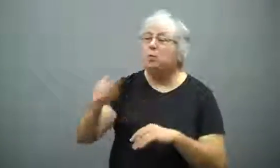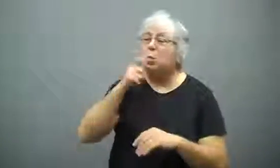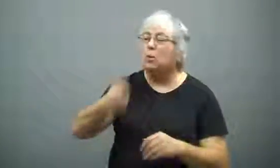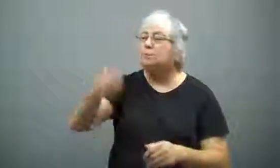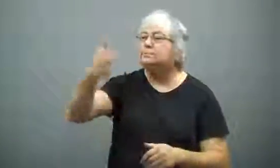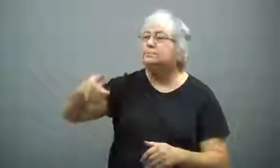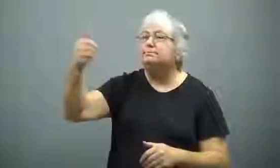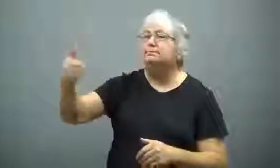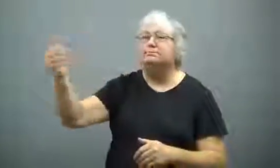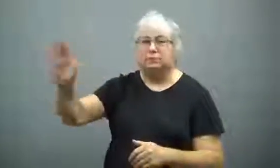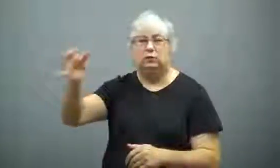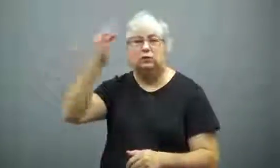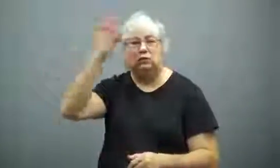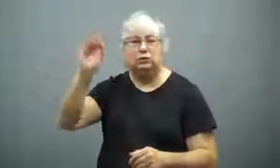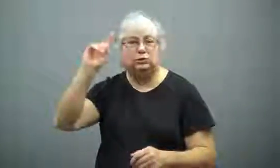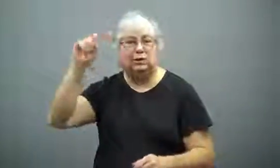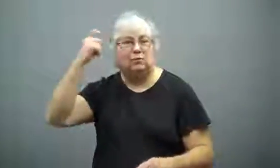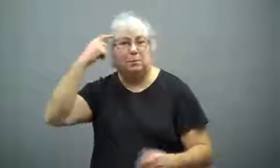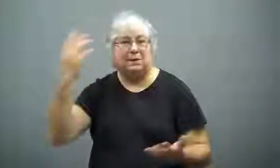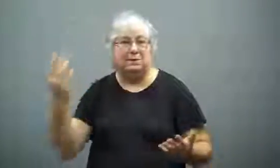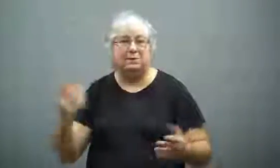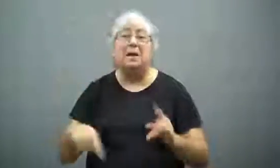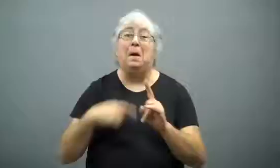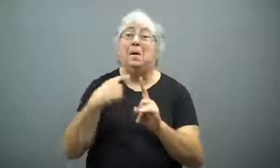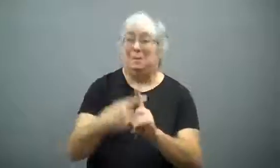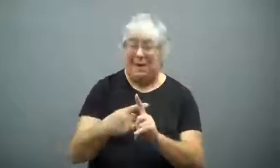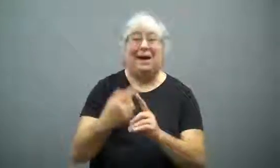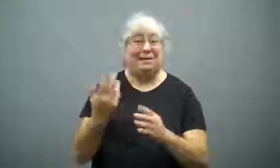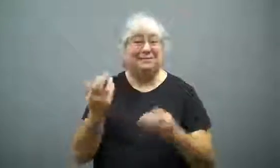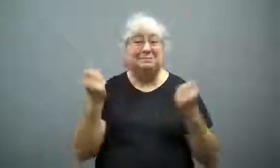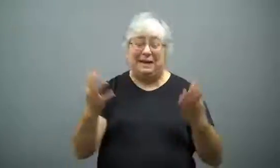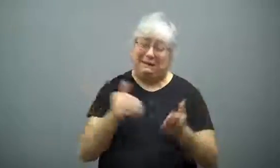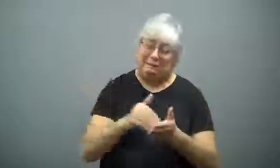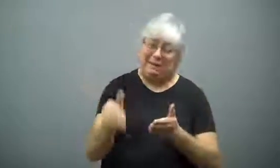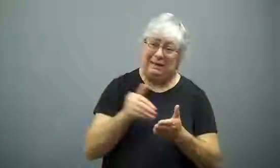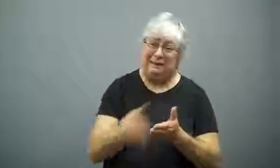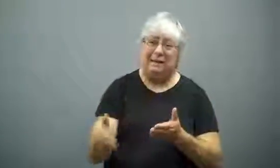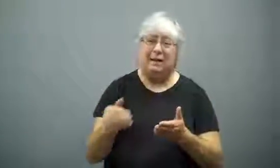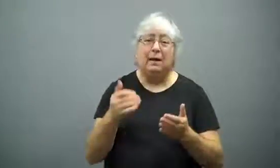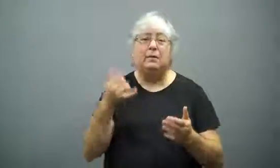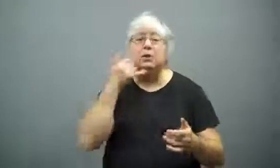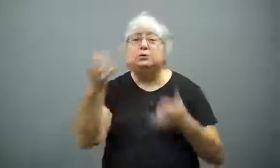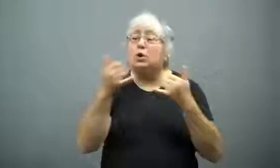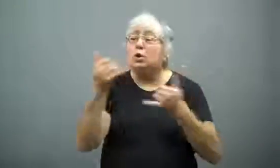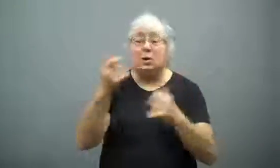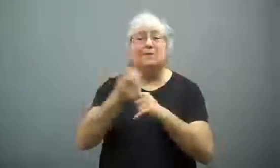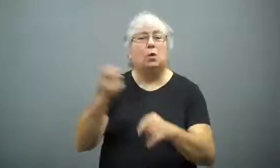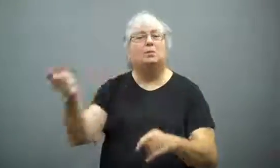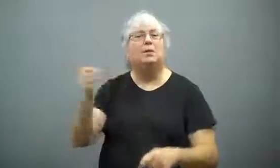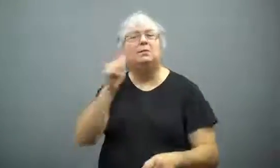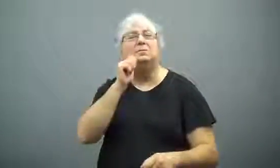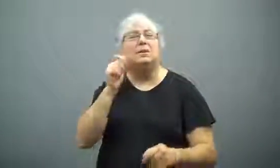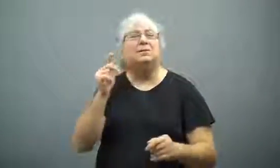higher-ups in the French government.